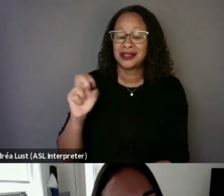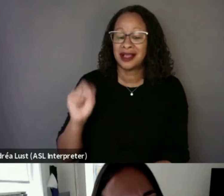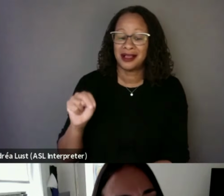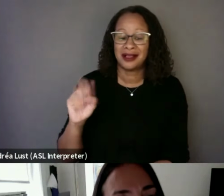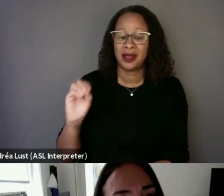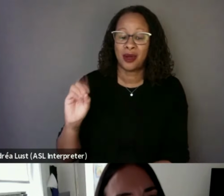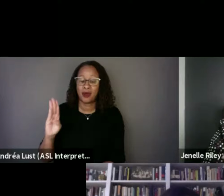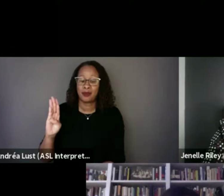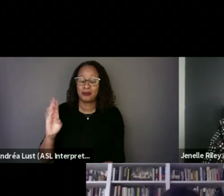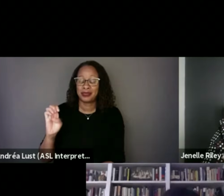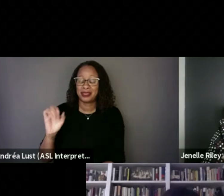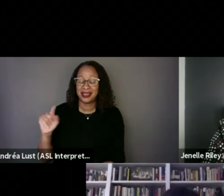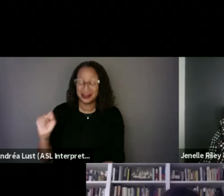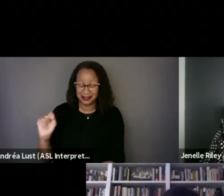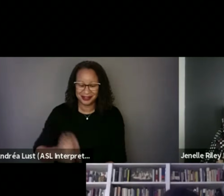Thank you all so much for being here.